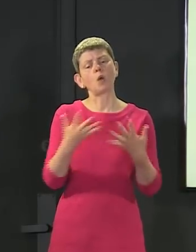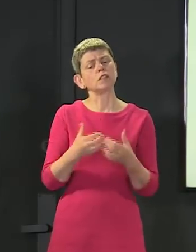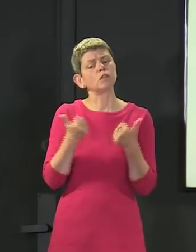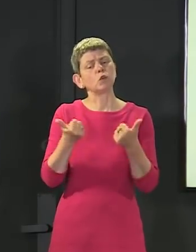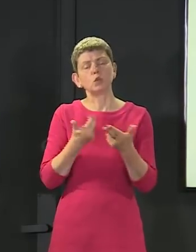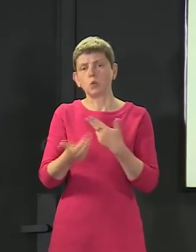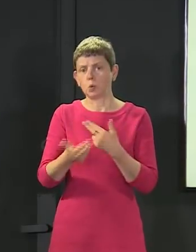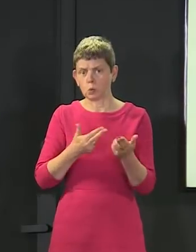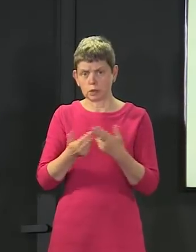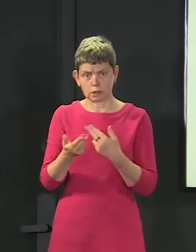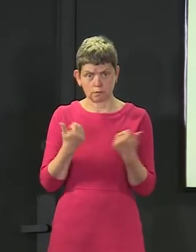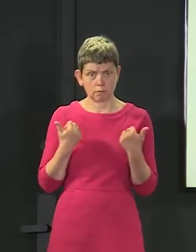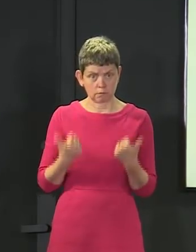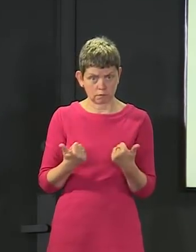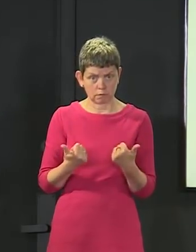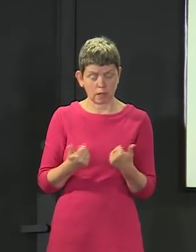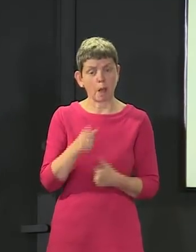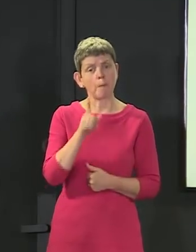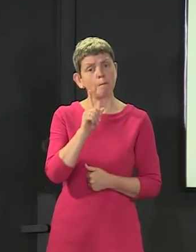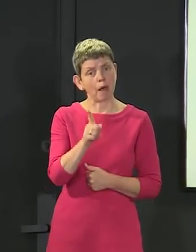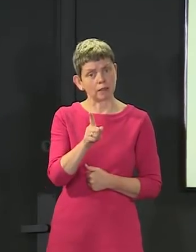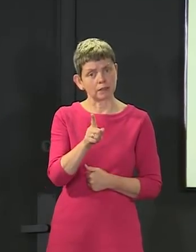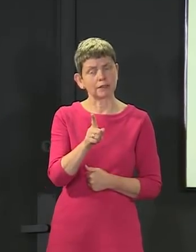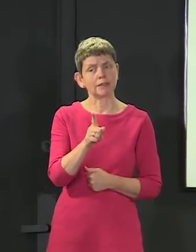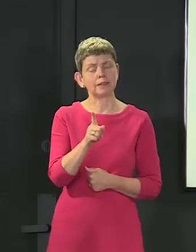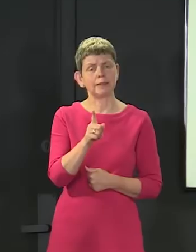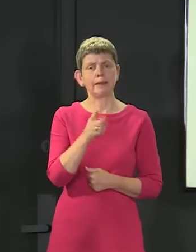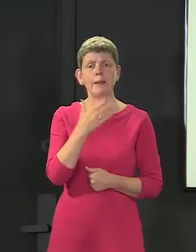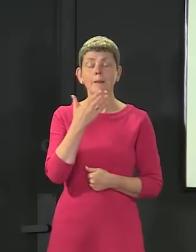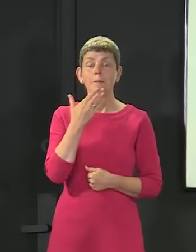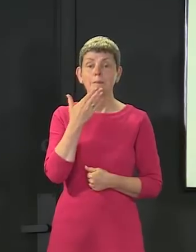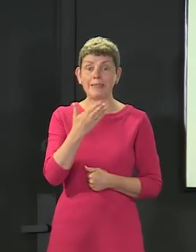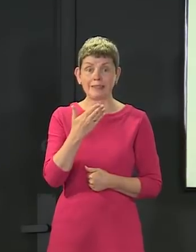my plea to everyone is just to make sure that as you're starting to go about your business